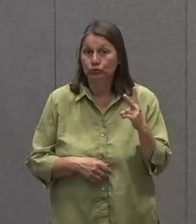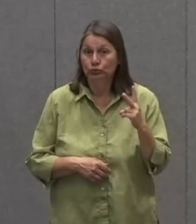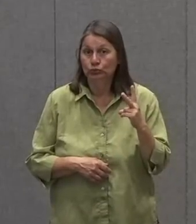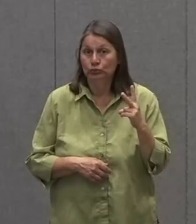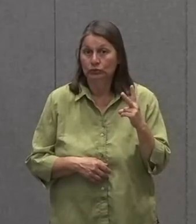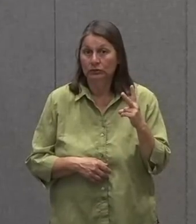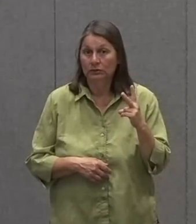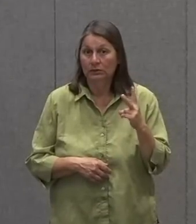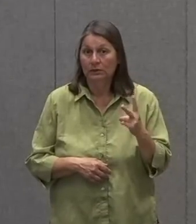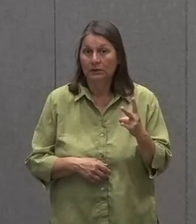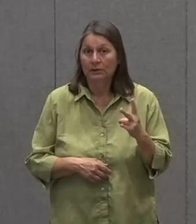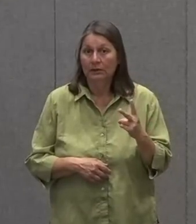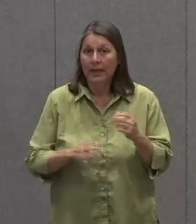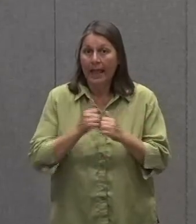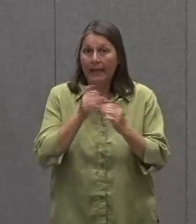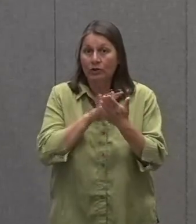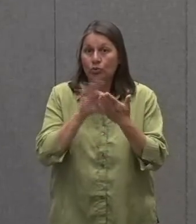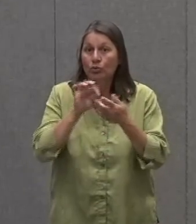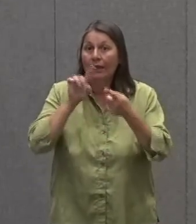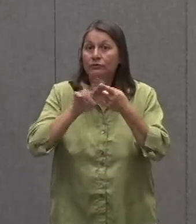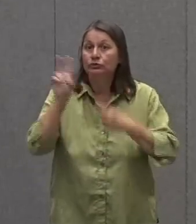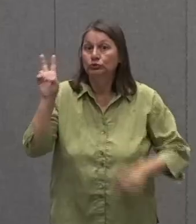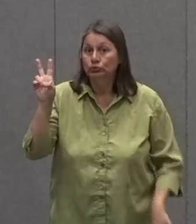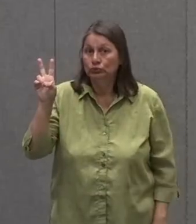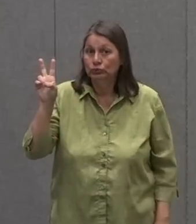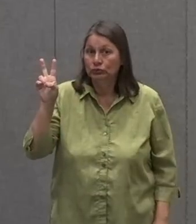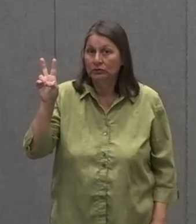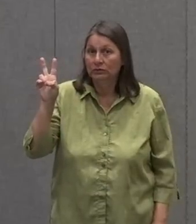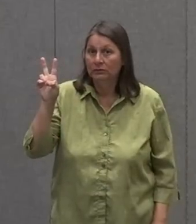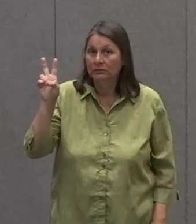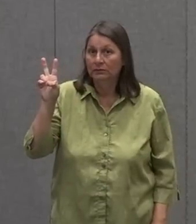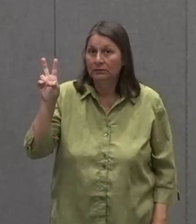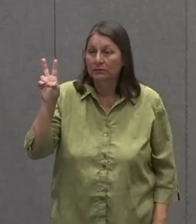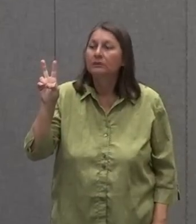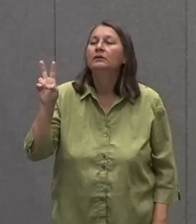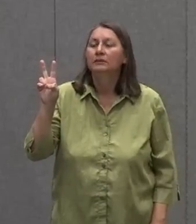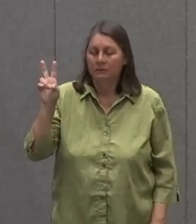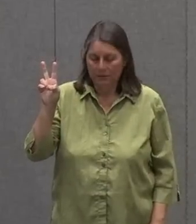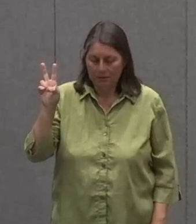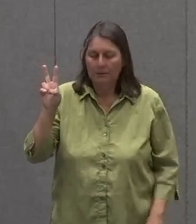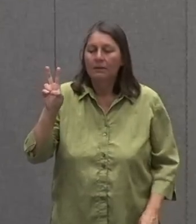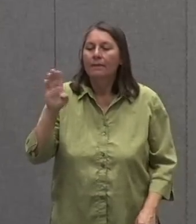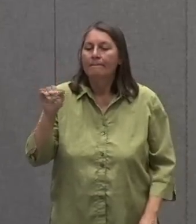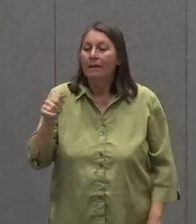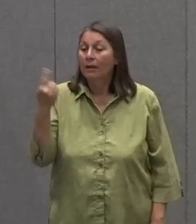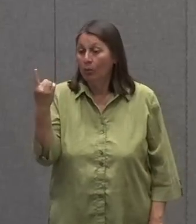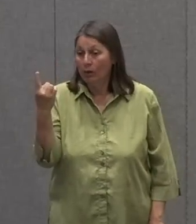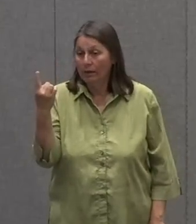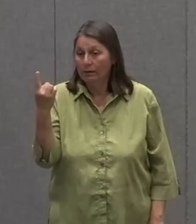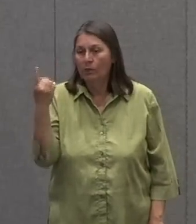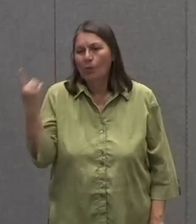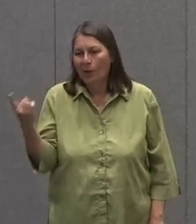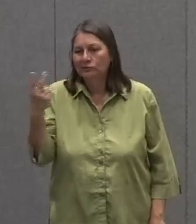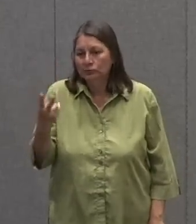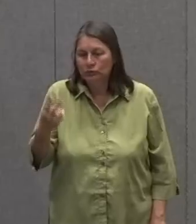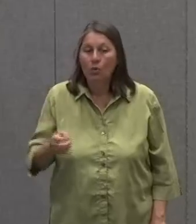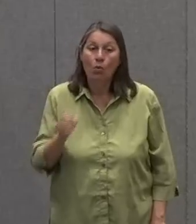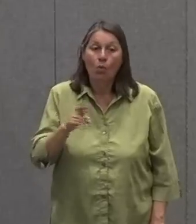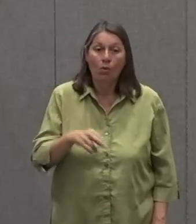Ah, we can count to two by ones, and we can also count by two, and how many ways is that? Two ways.